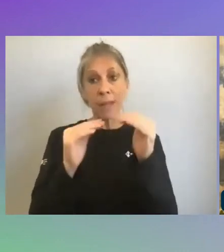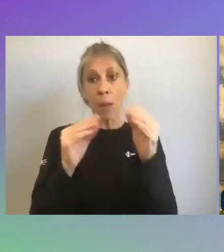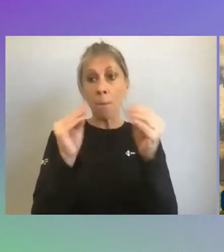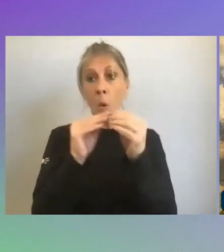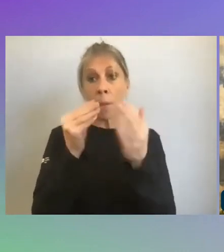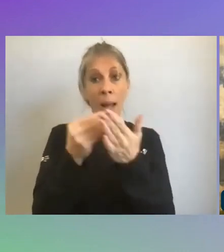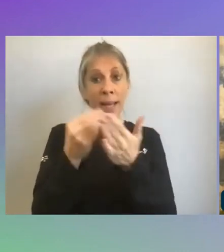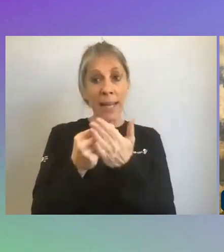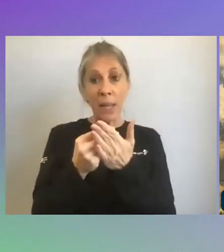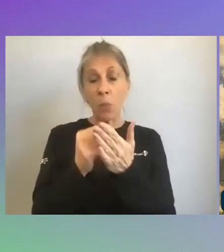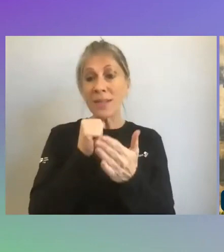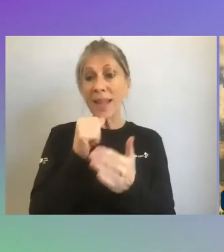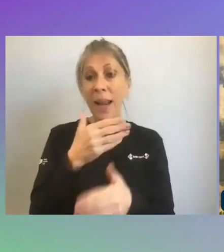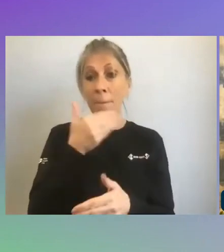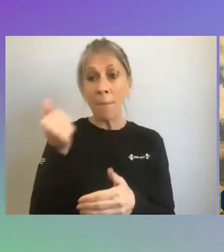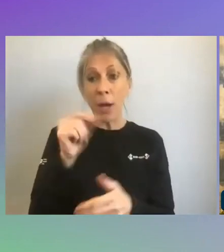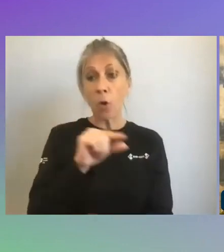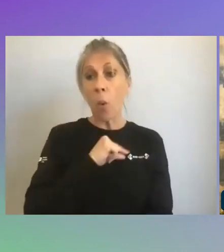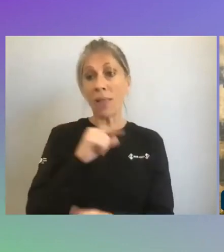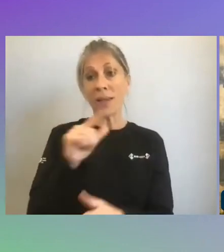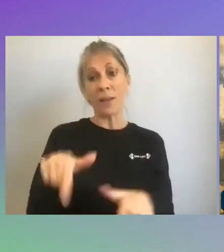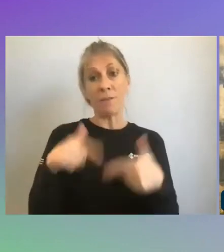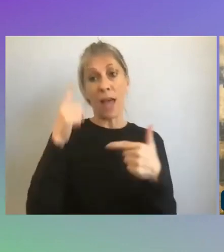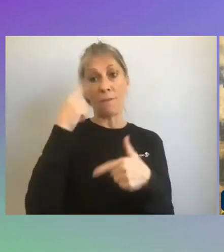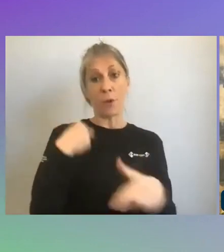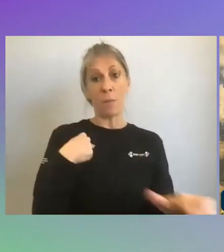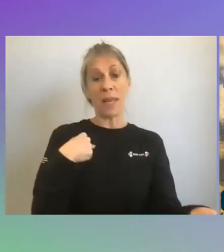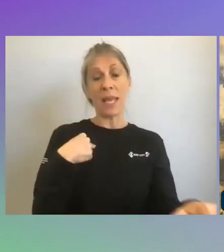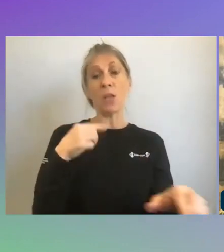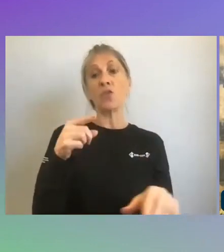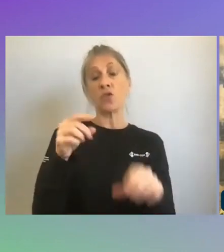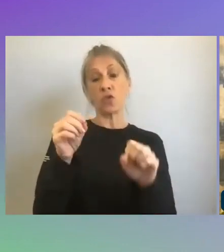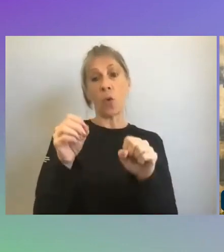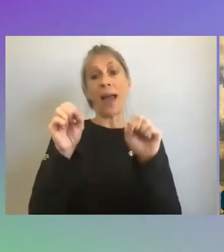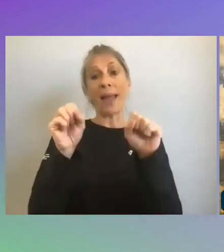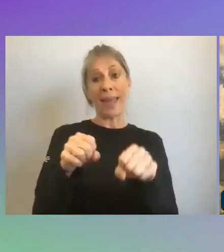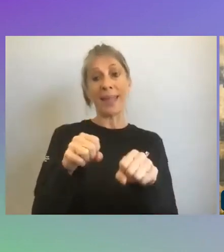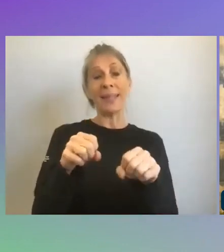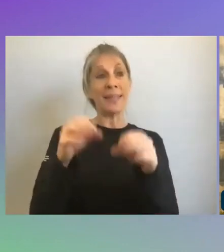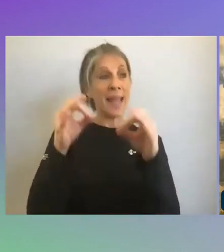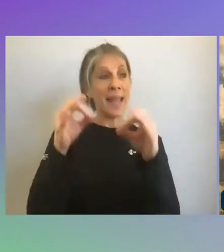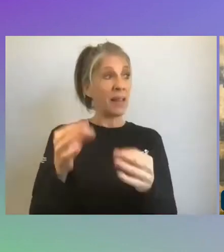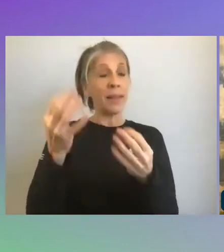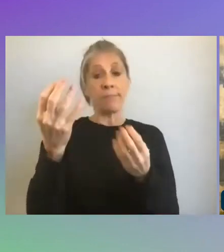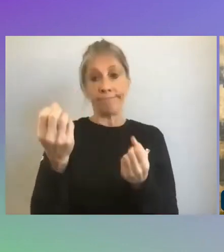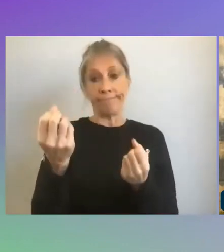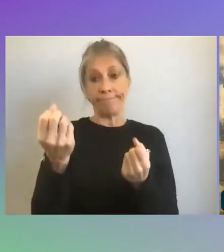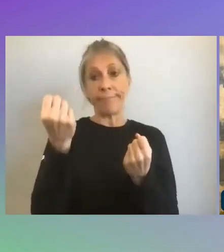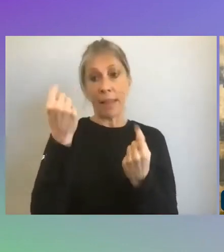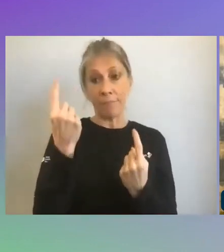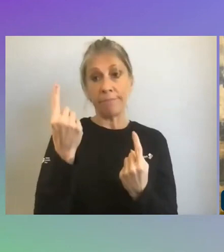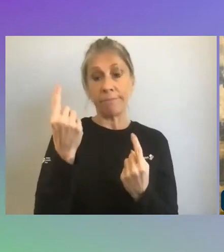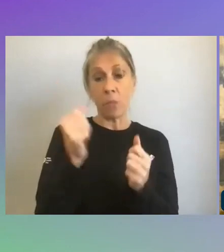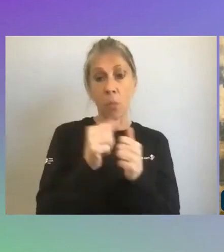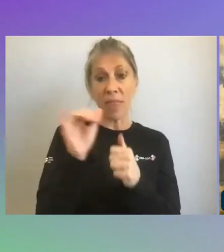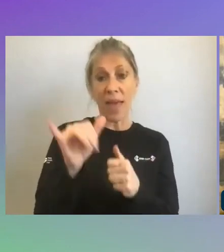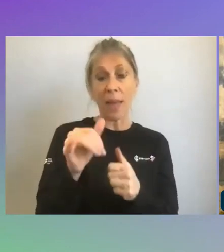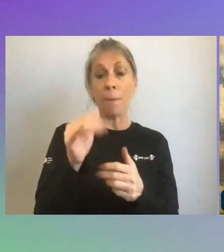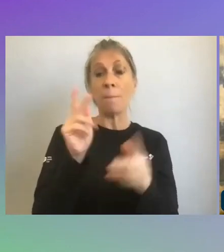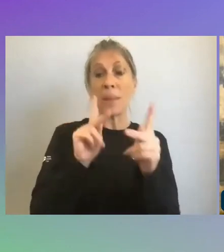better quality of life for me. So I can definitely empathize with that. And I think, um, it's